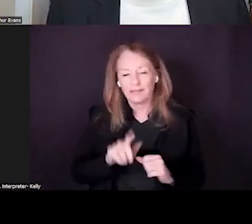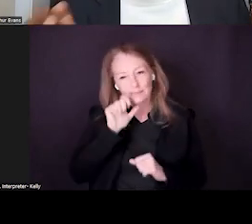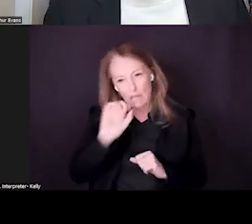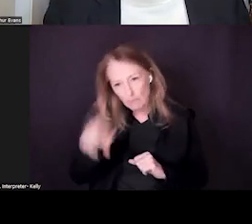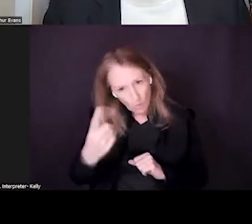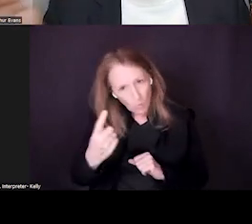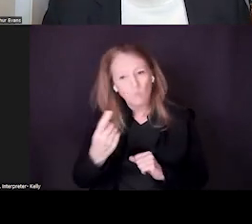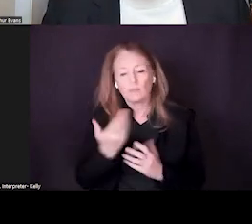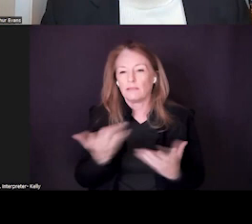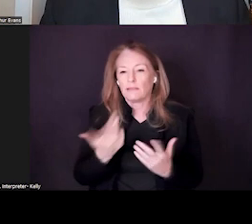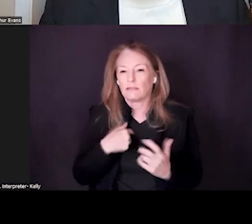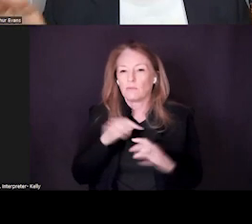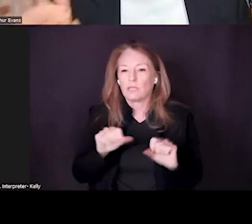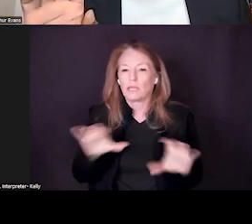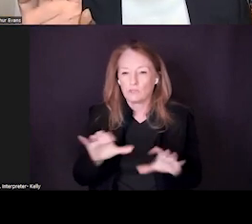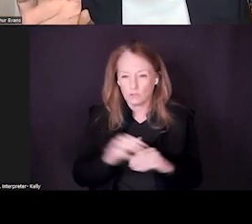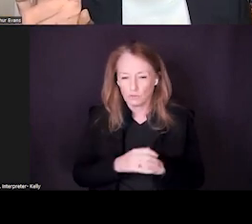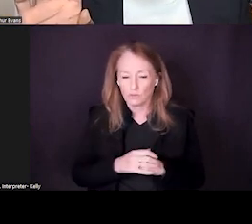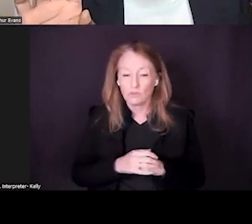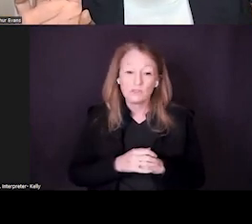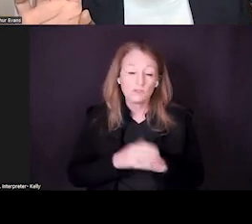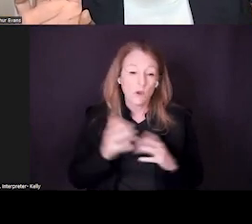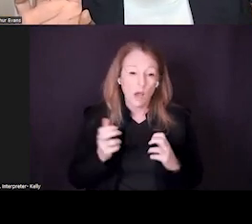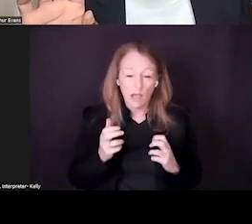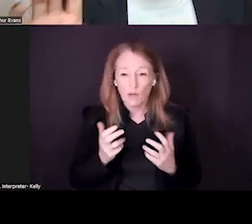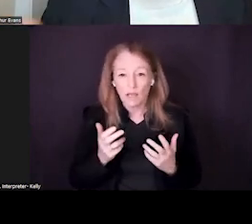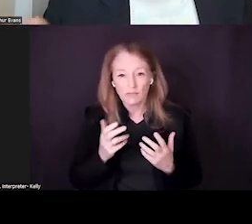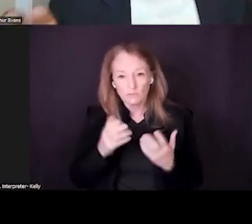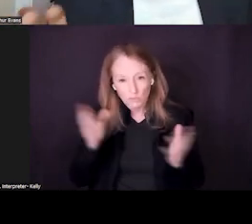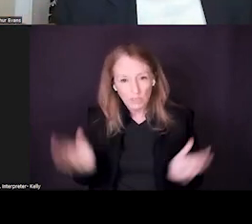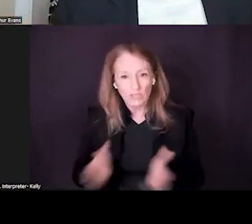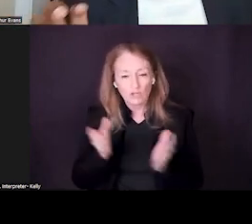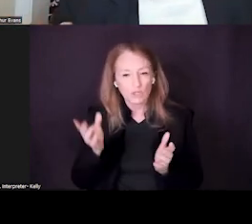I WANT TO BUILD A CASE FOR THE OTHER THINGS THAT WE CAN DO TO